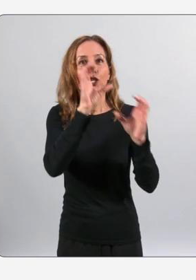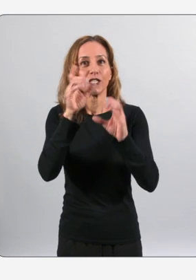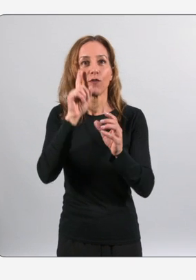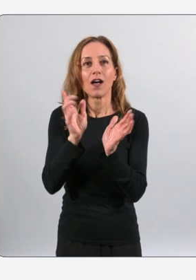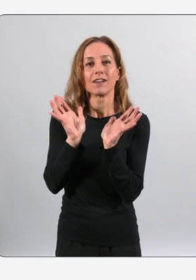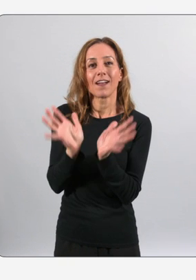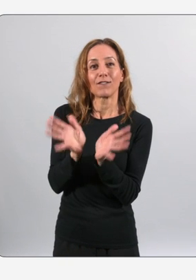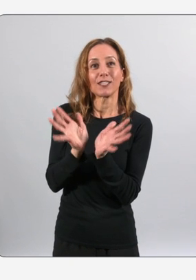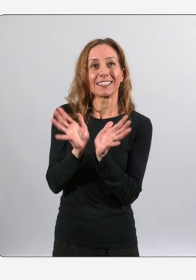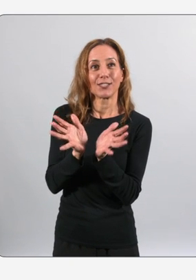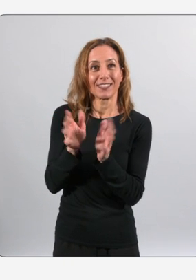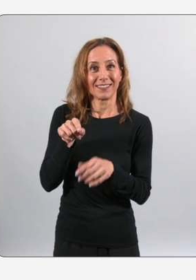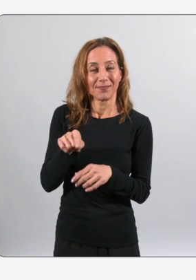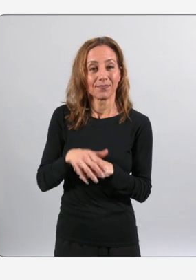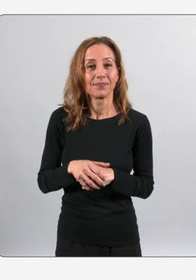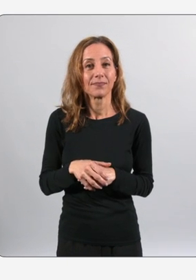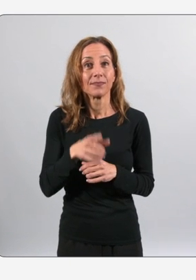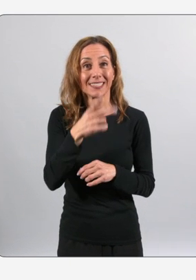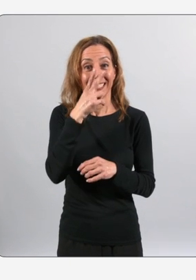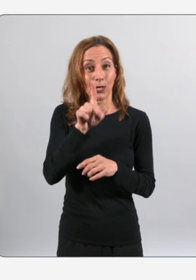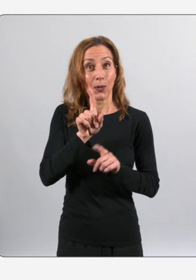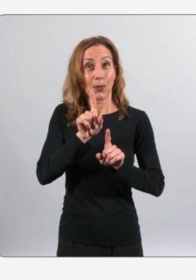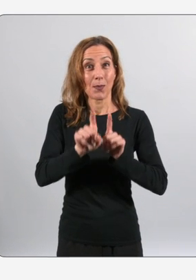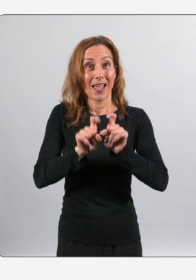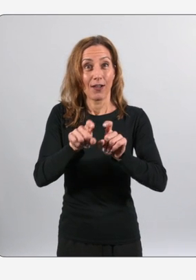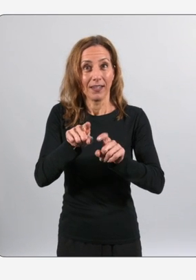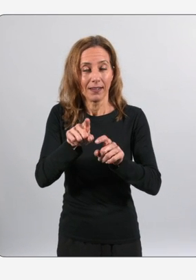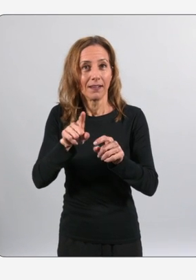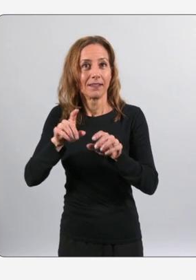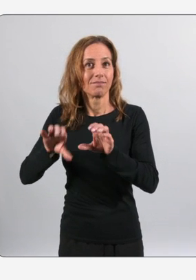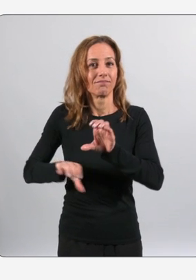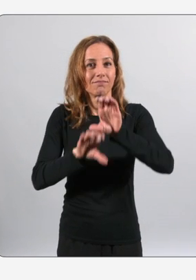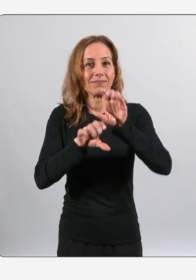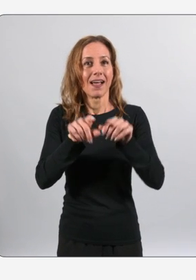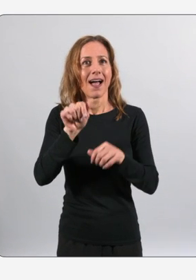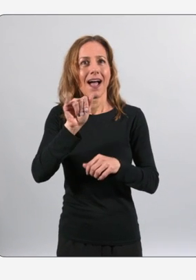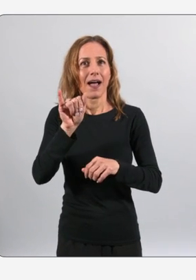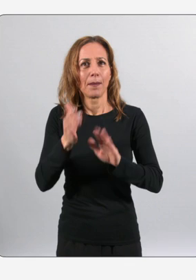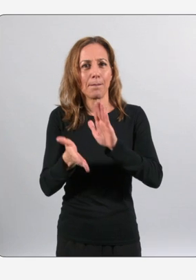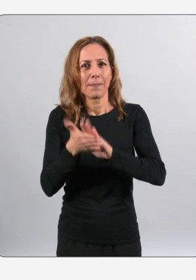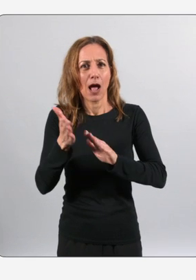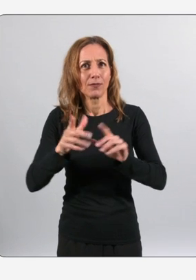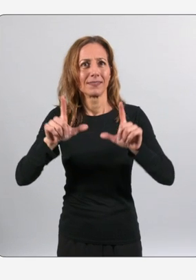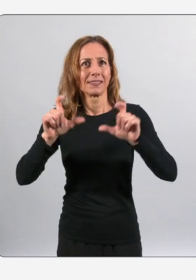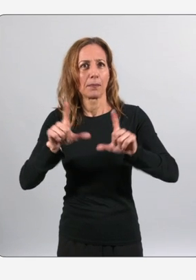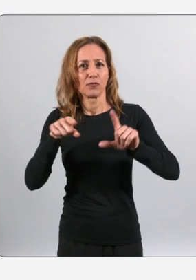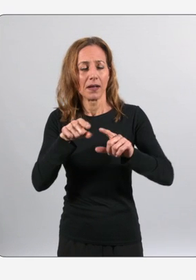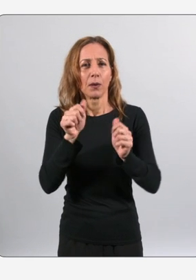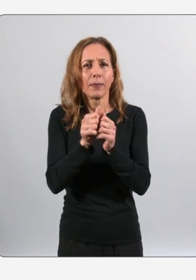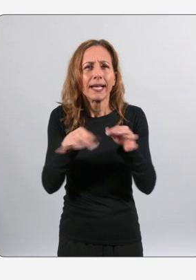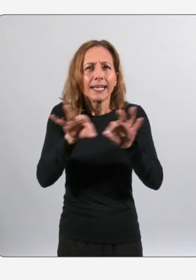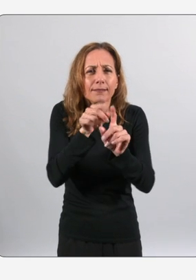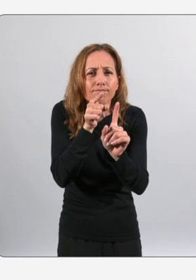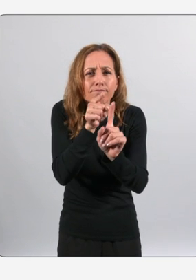And then you see the query followed by an AI powered snapshot with all the key considerations for choosing just the right backpack.